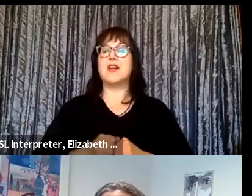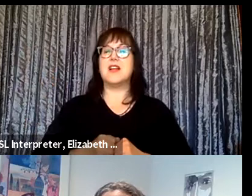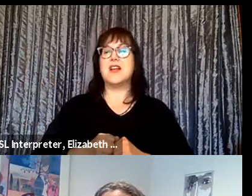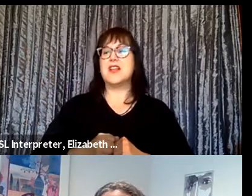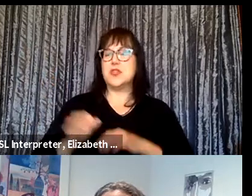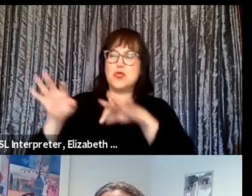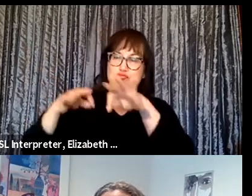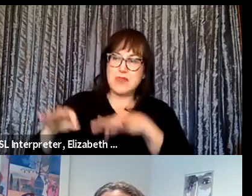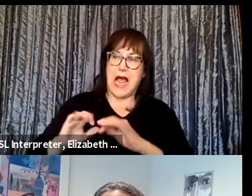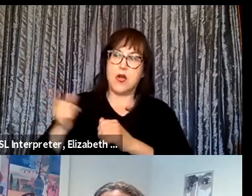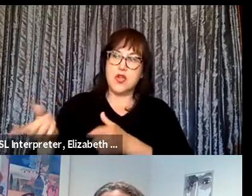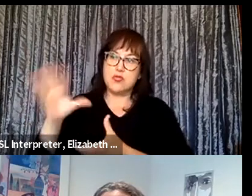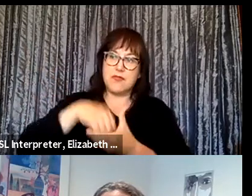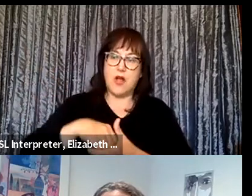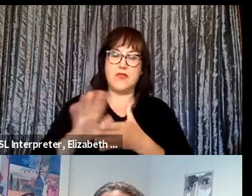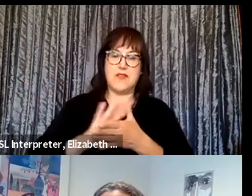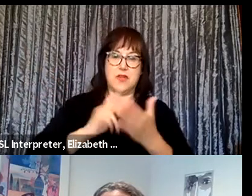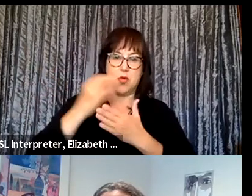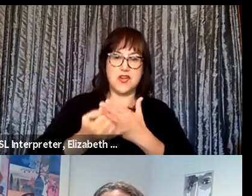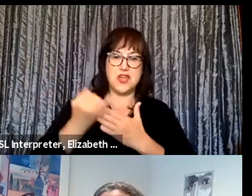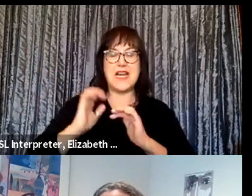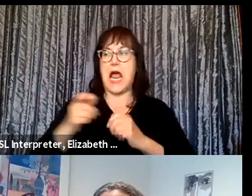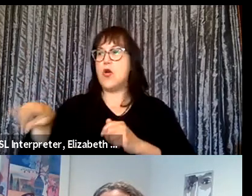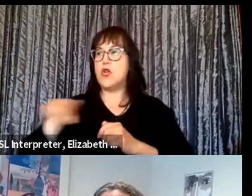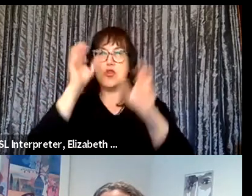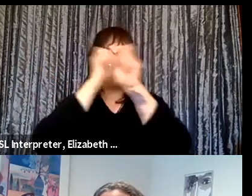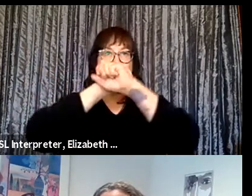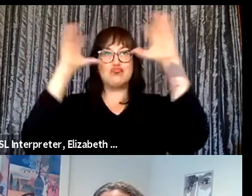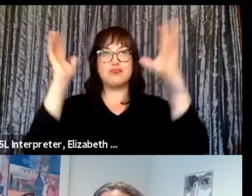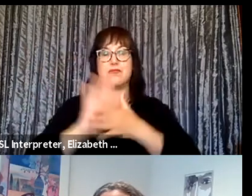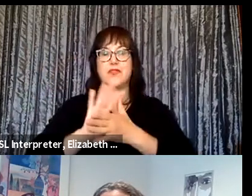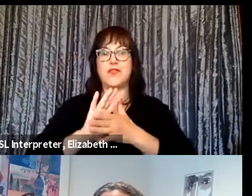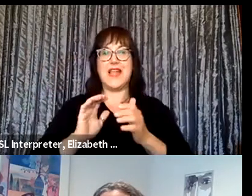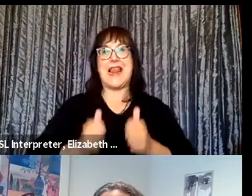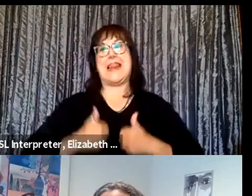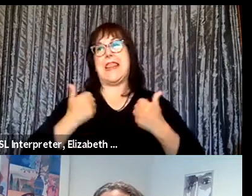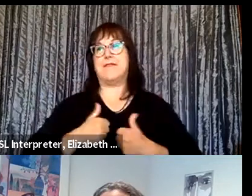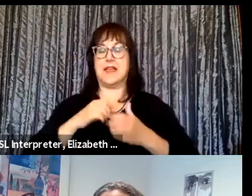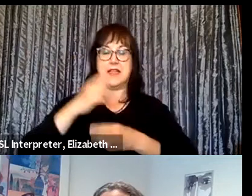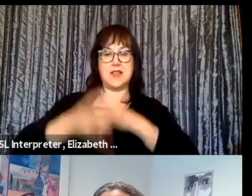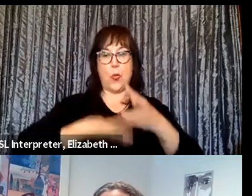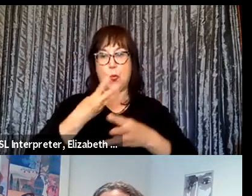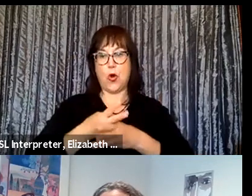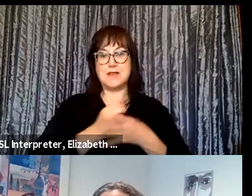and how are you all envisioning the film living in the world and being helpful to other people?